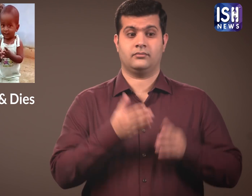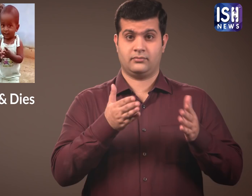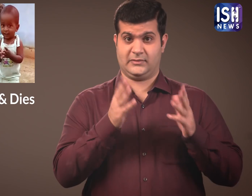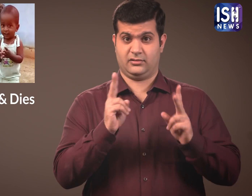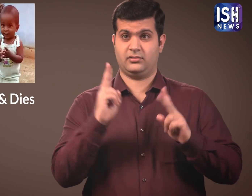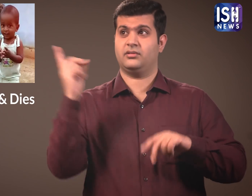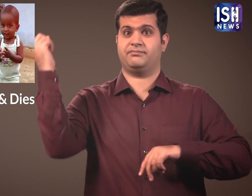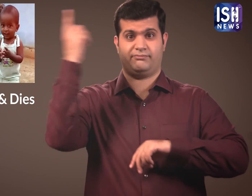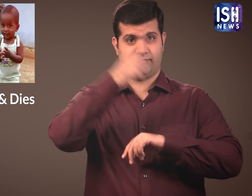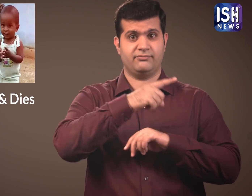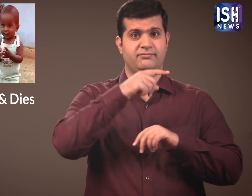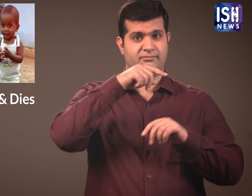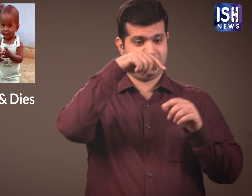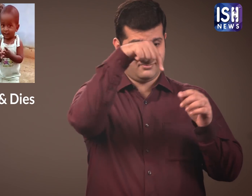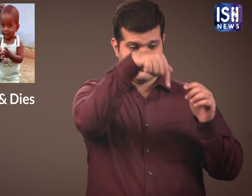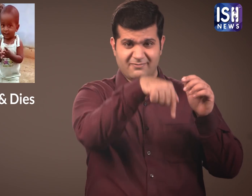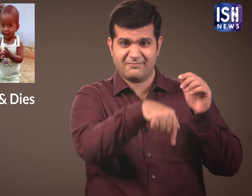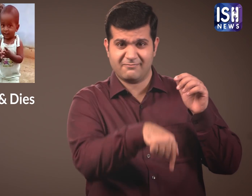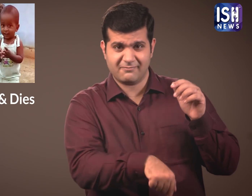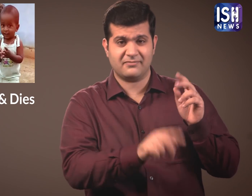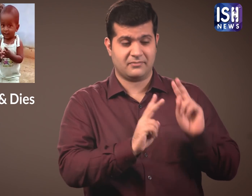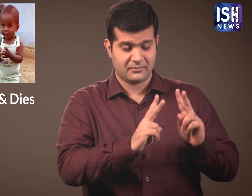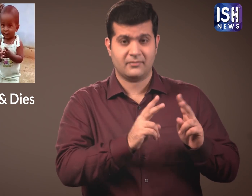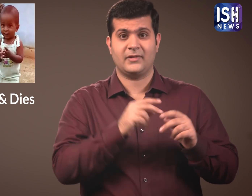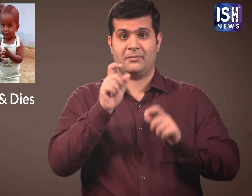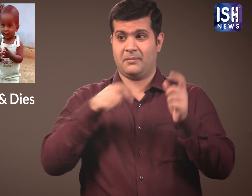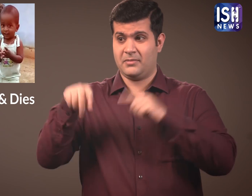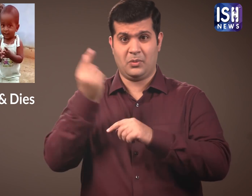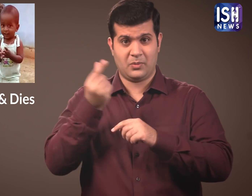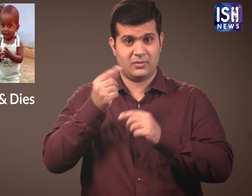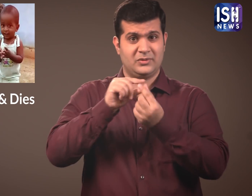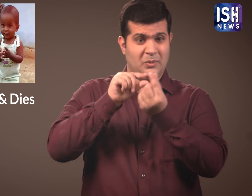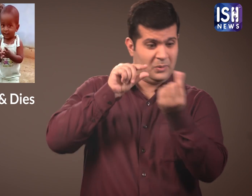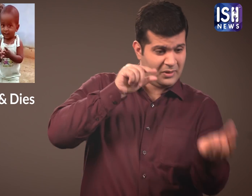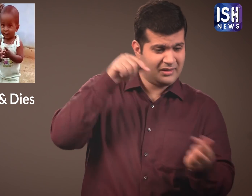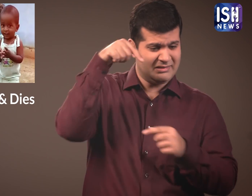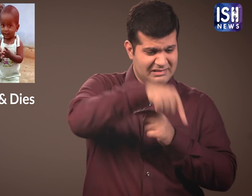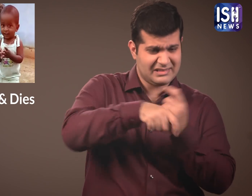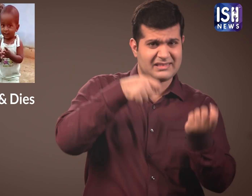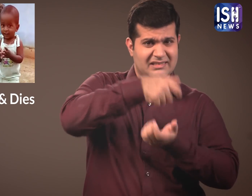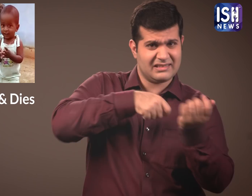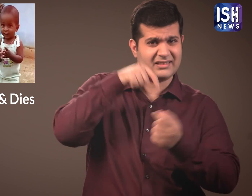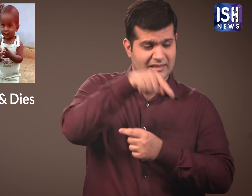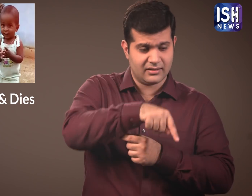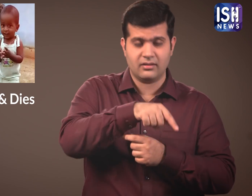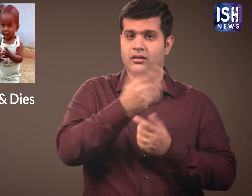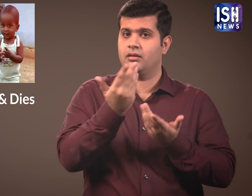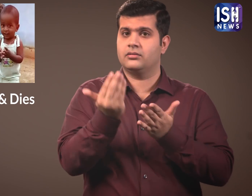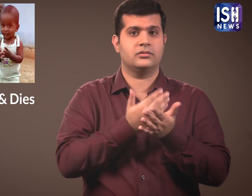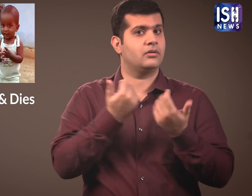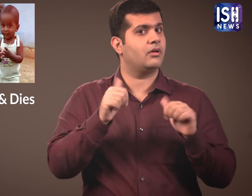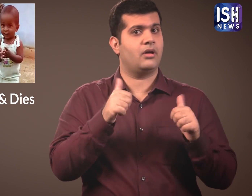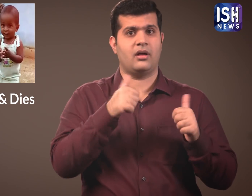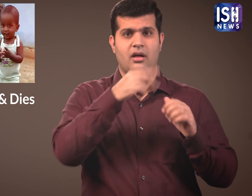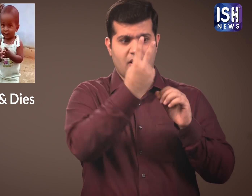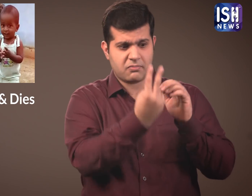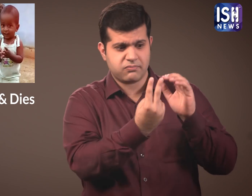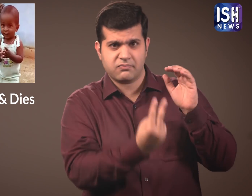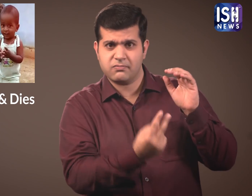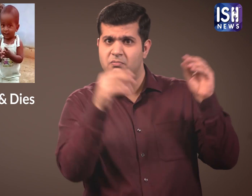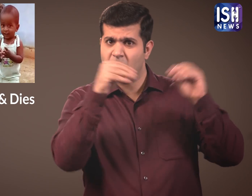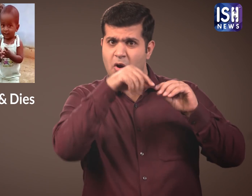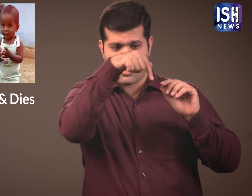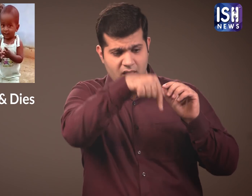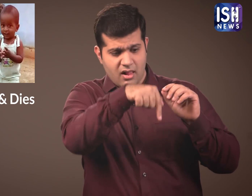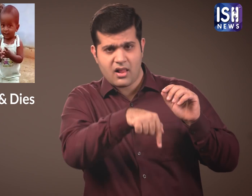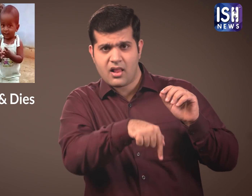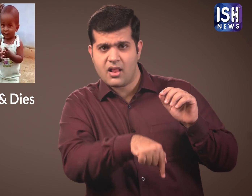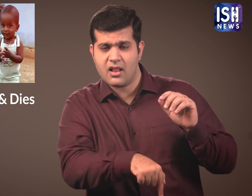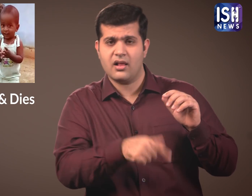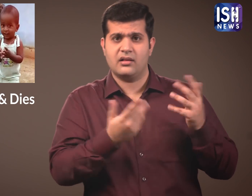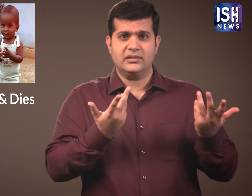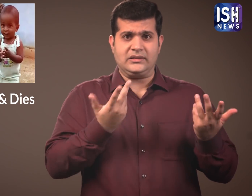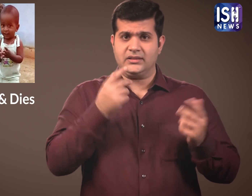That day, officials tried to rescue him using ropes but they couldn't rescue him. He kept slipping deeper into the borewell.